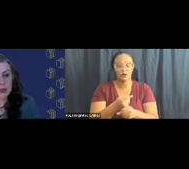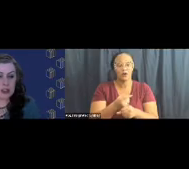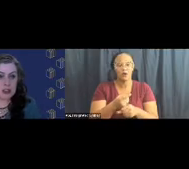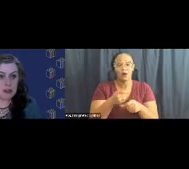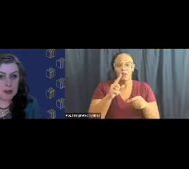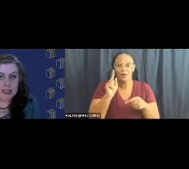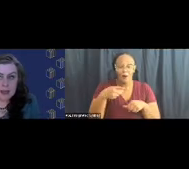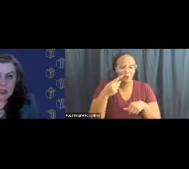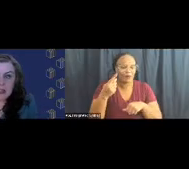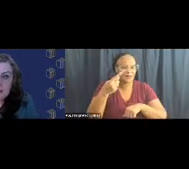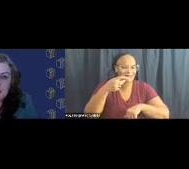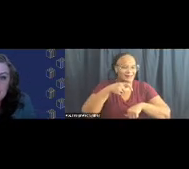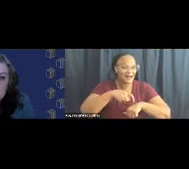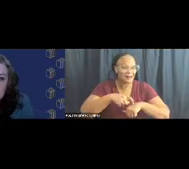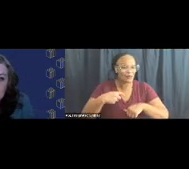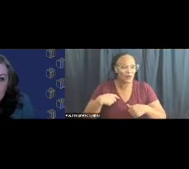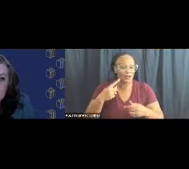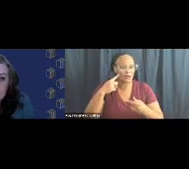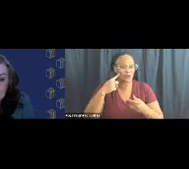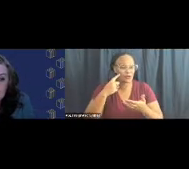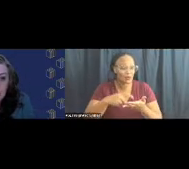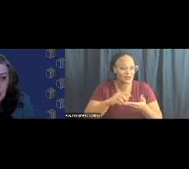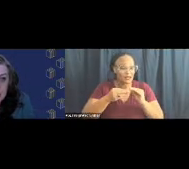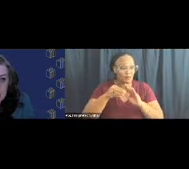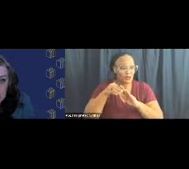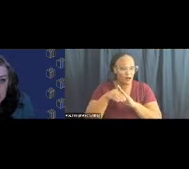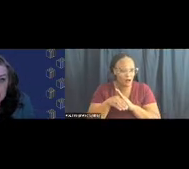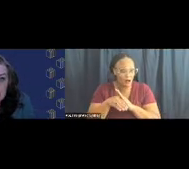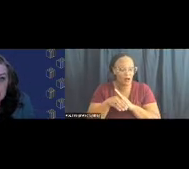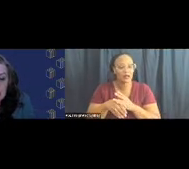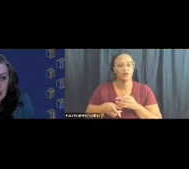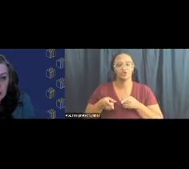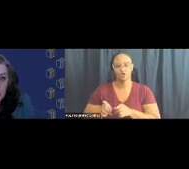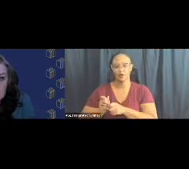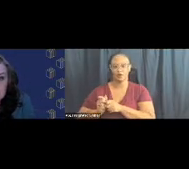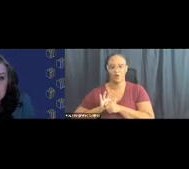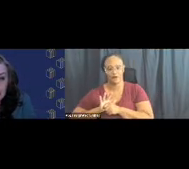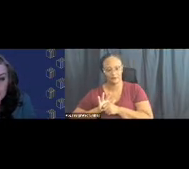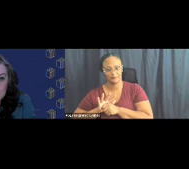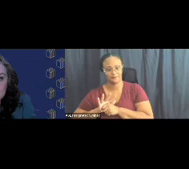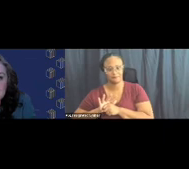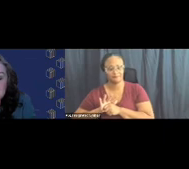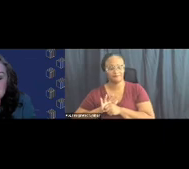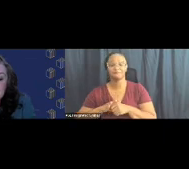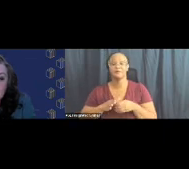first two years of our pandemic. Meanwhile, the general population enrollment in our schools has